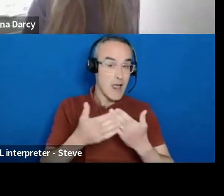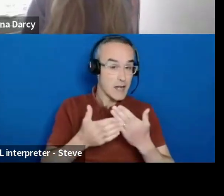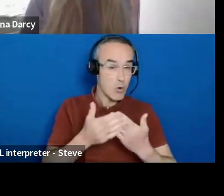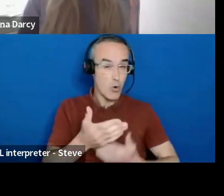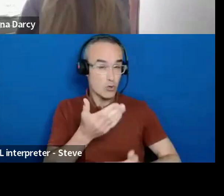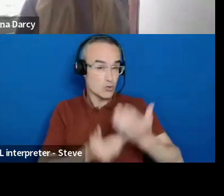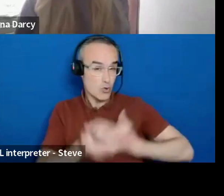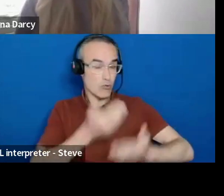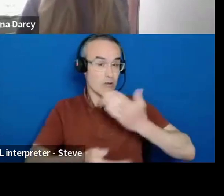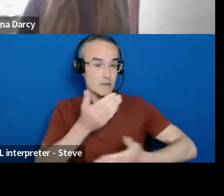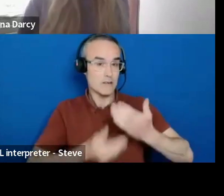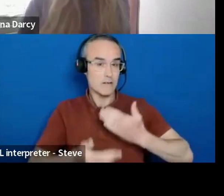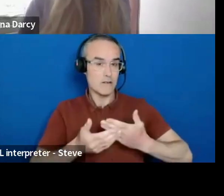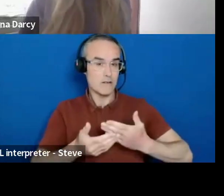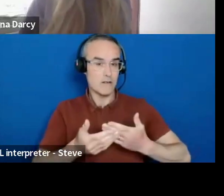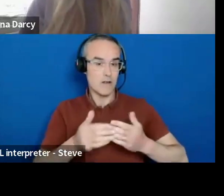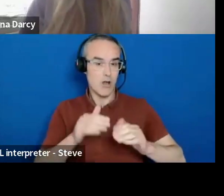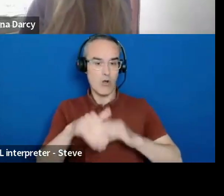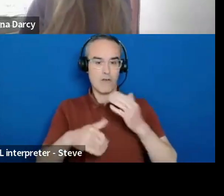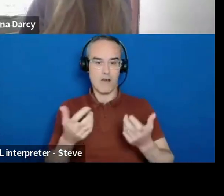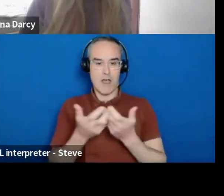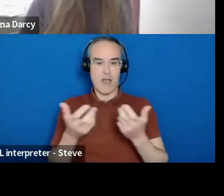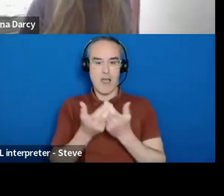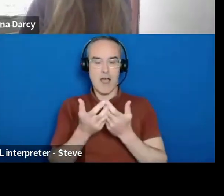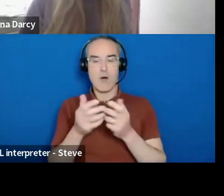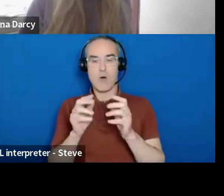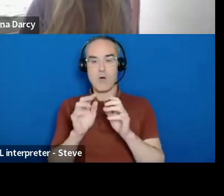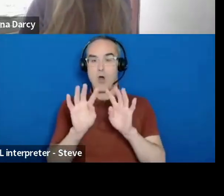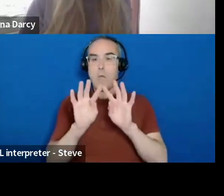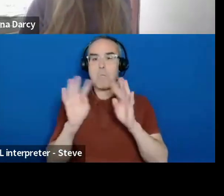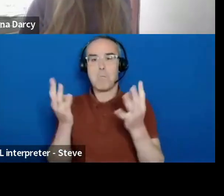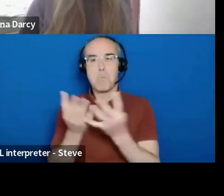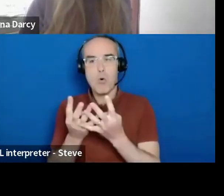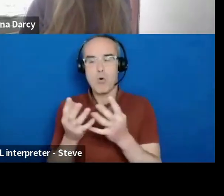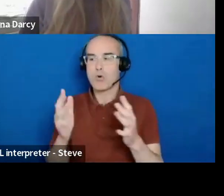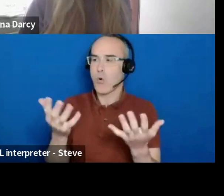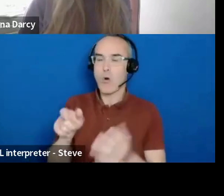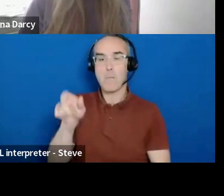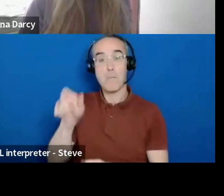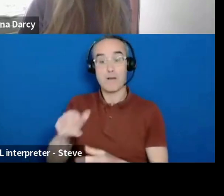how a board or an individual on a board has really influenced the,